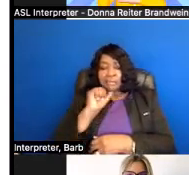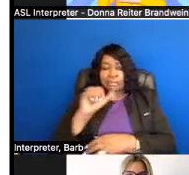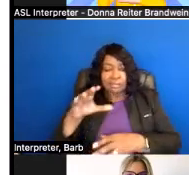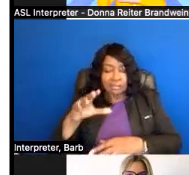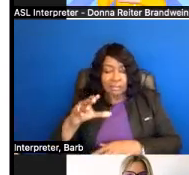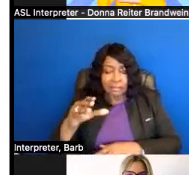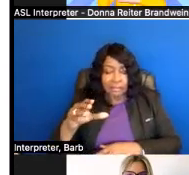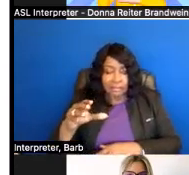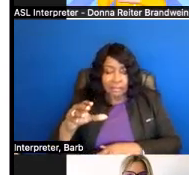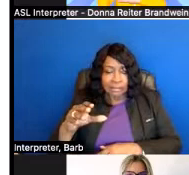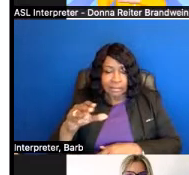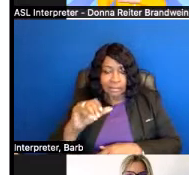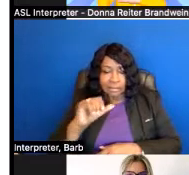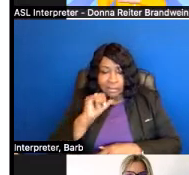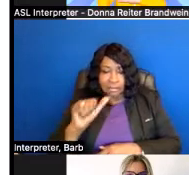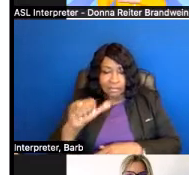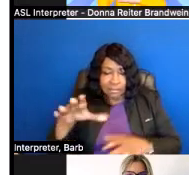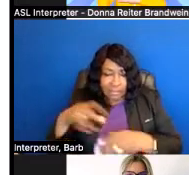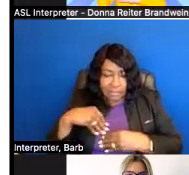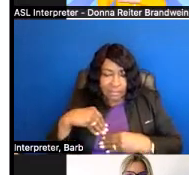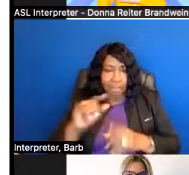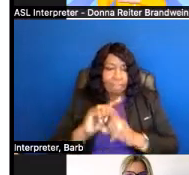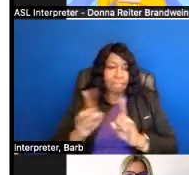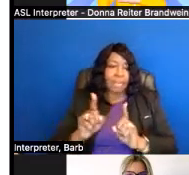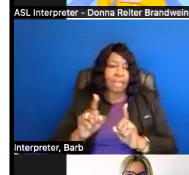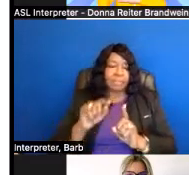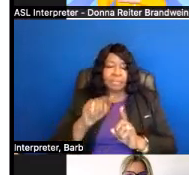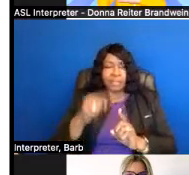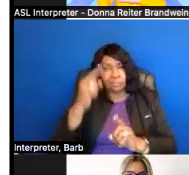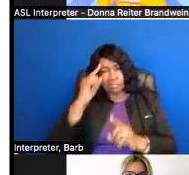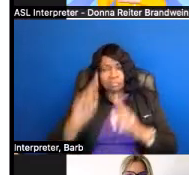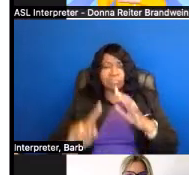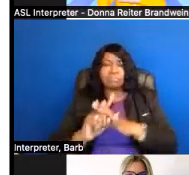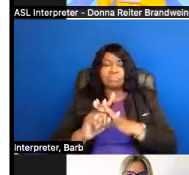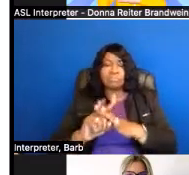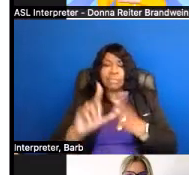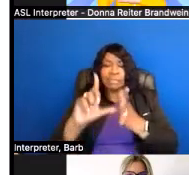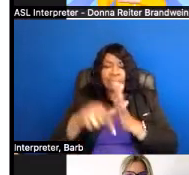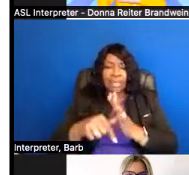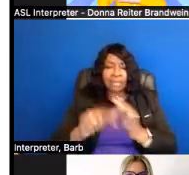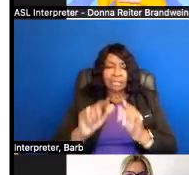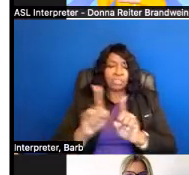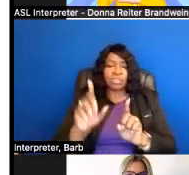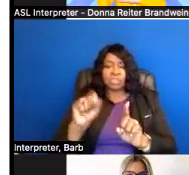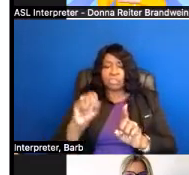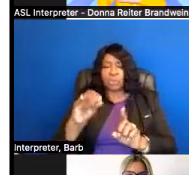And this is something that came up after my defense. And so I'm just still thinking things through.